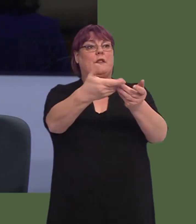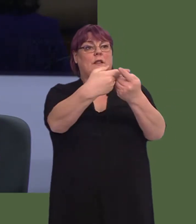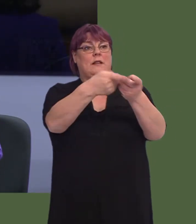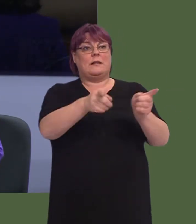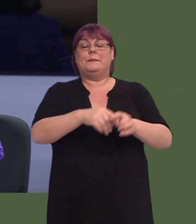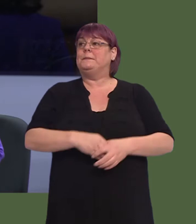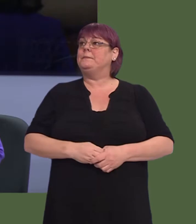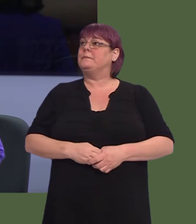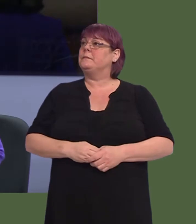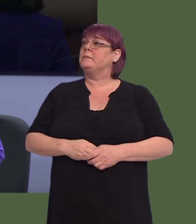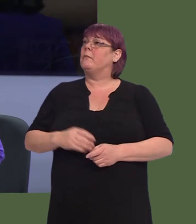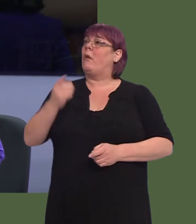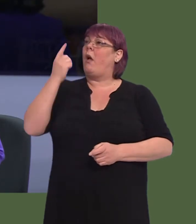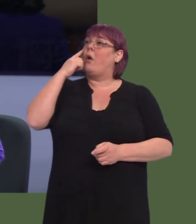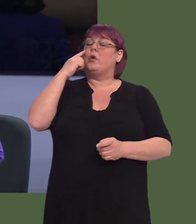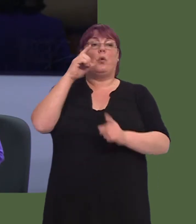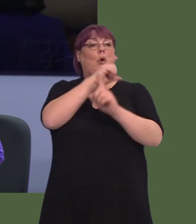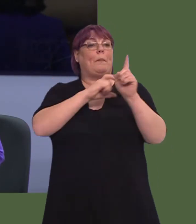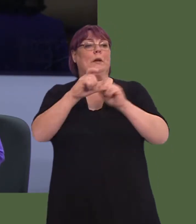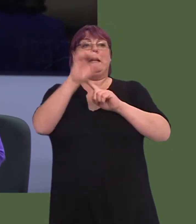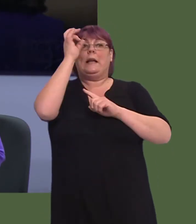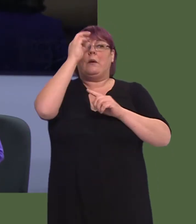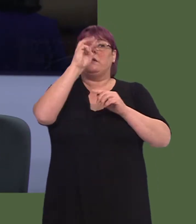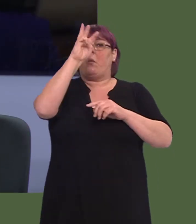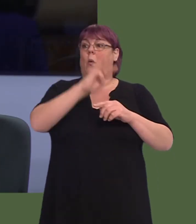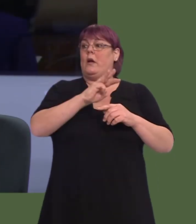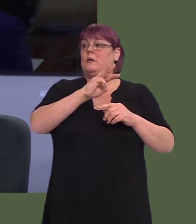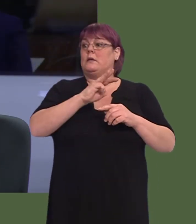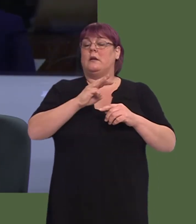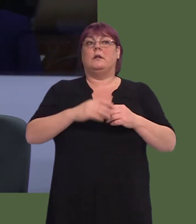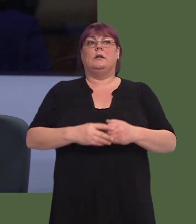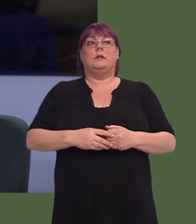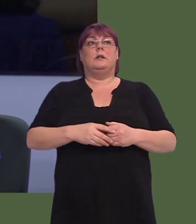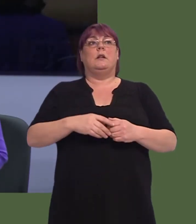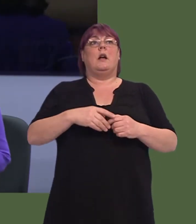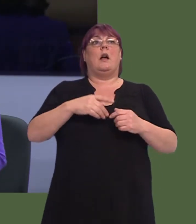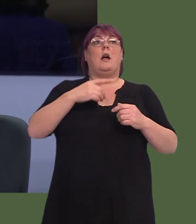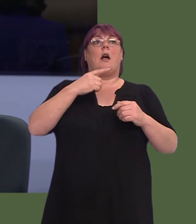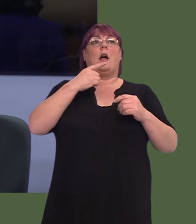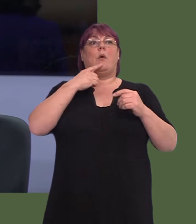He also noted that community councils in Wales are receiving avoidable qualified audit opinionsóover